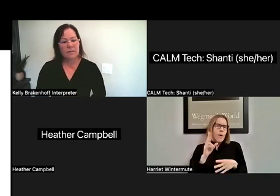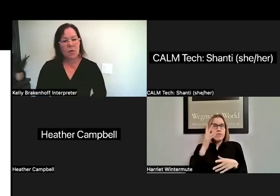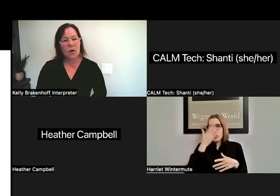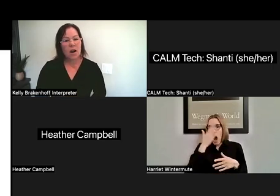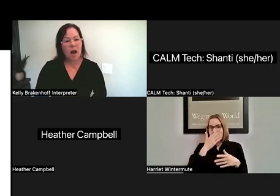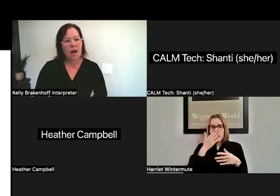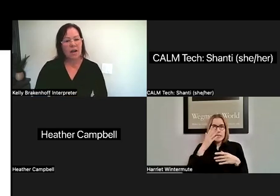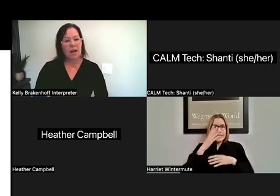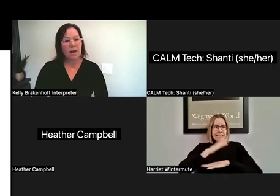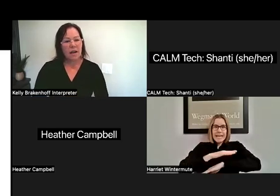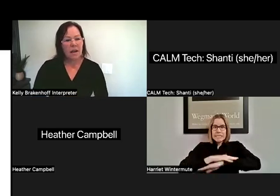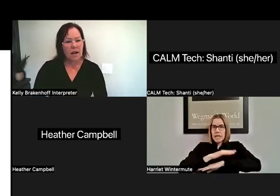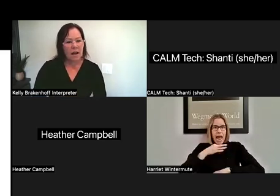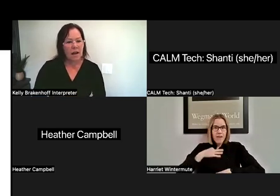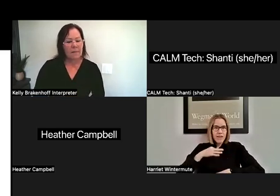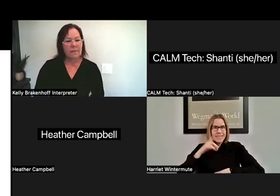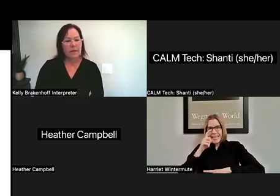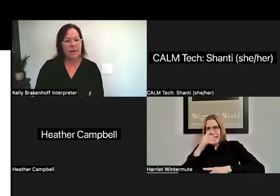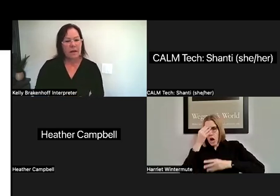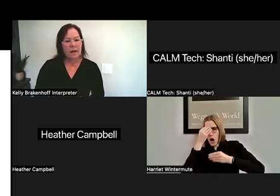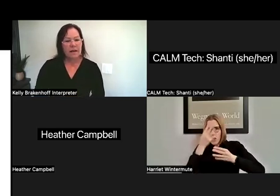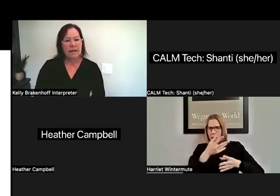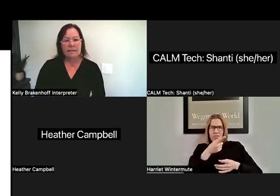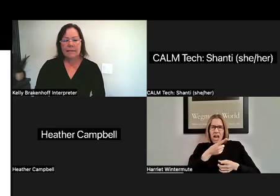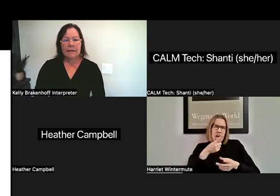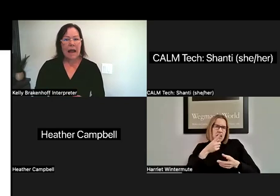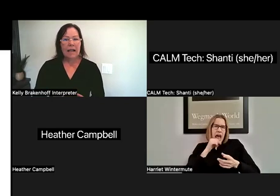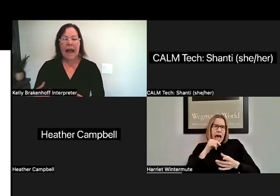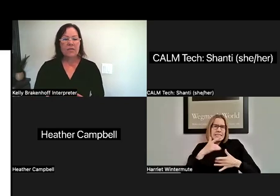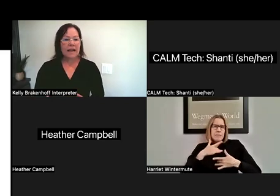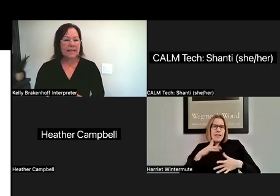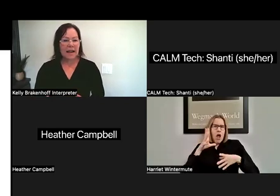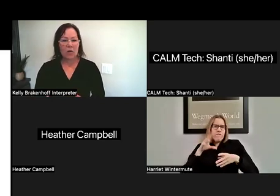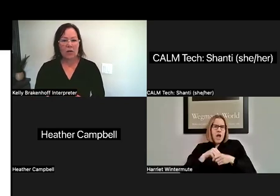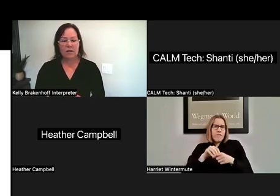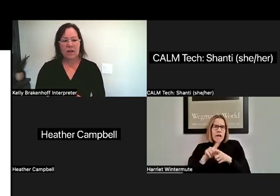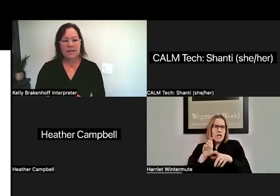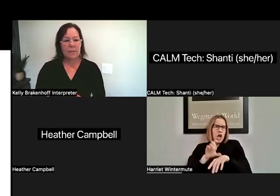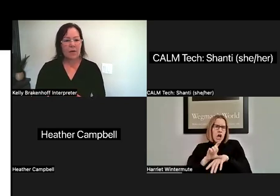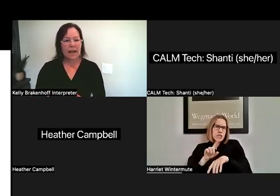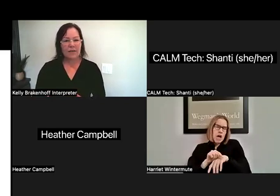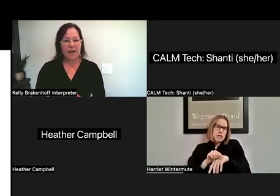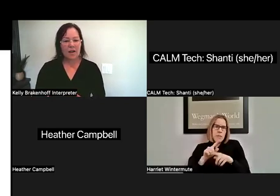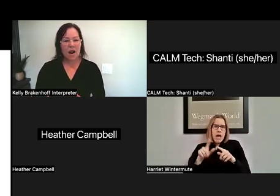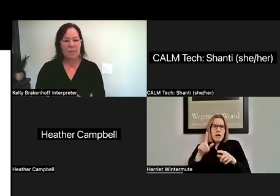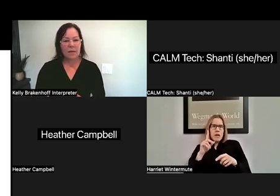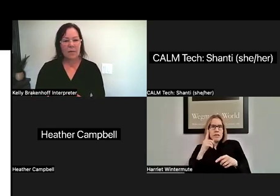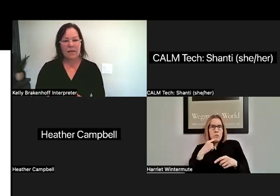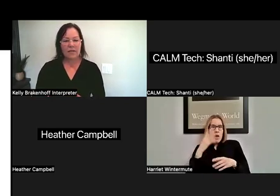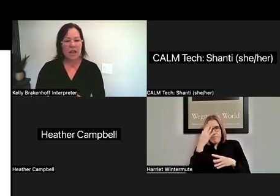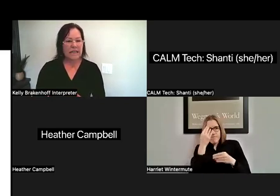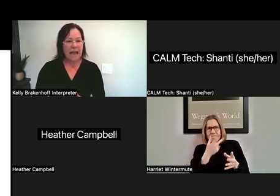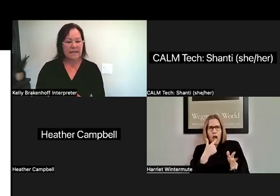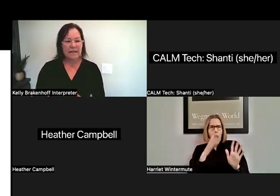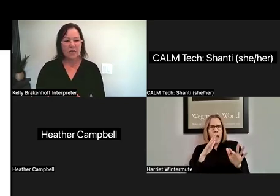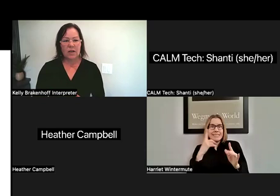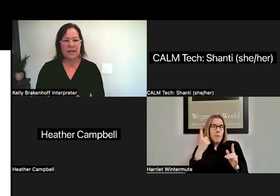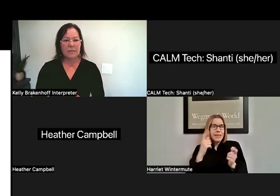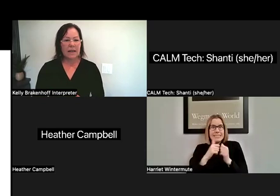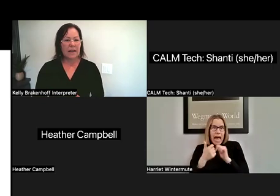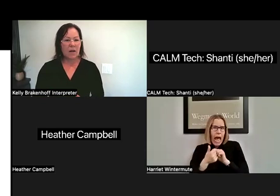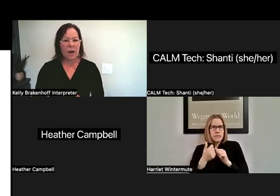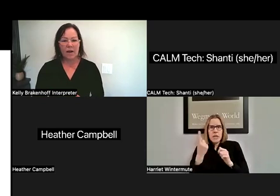more on the outside stake holds. So if there are people at the front deck that needs to know that